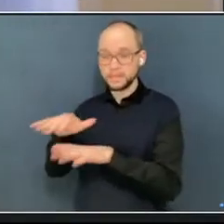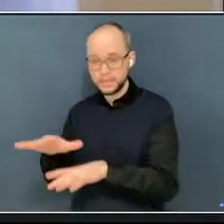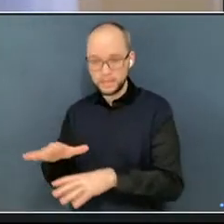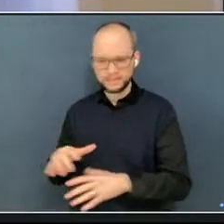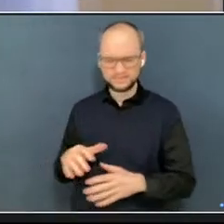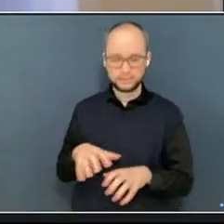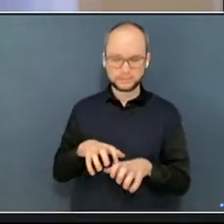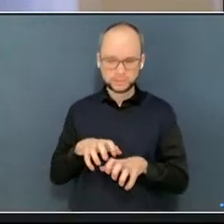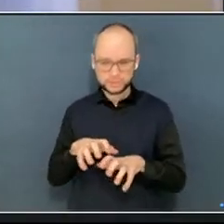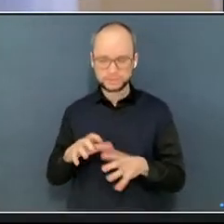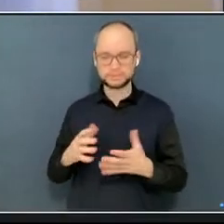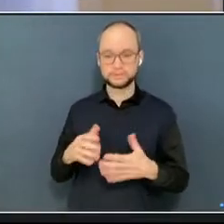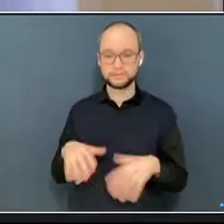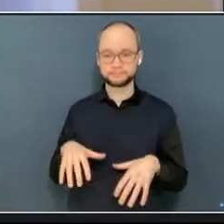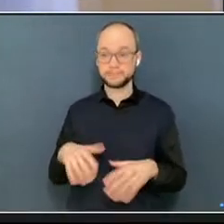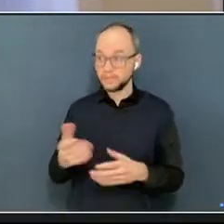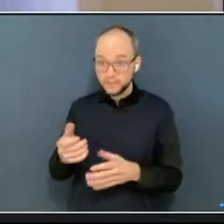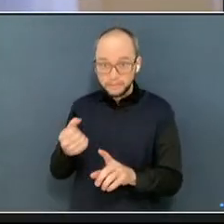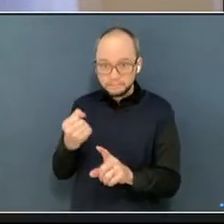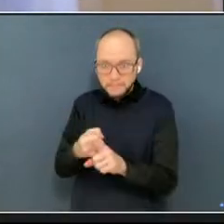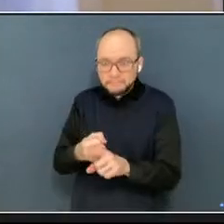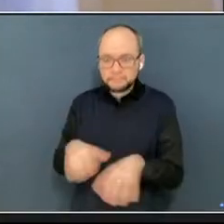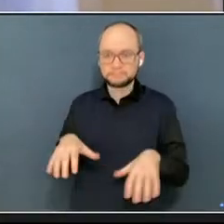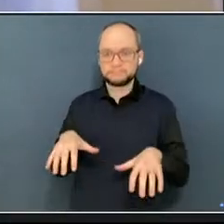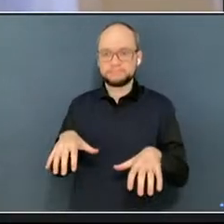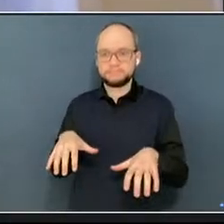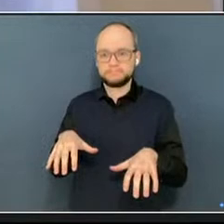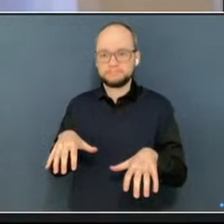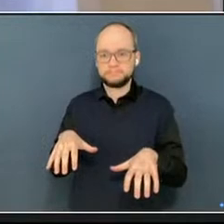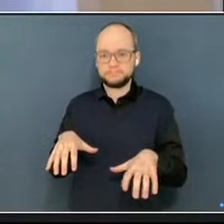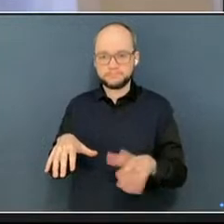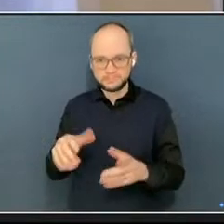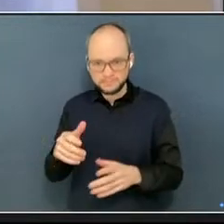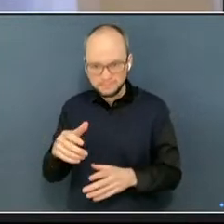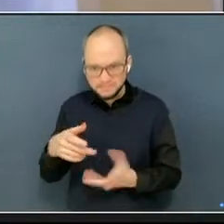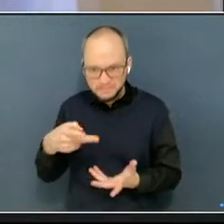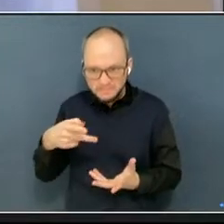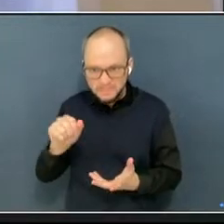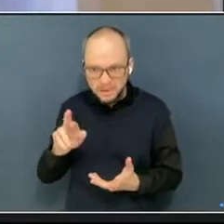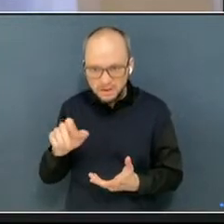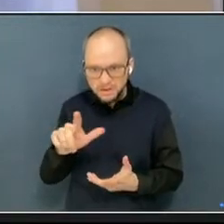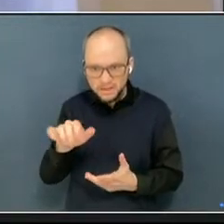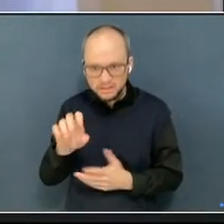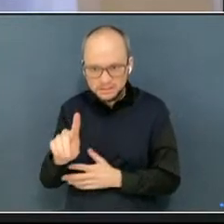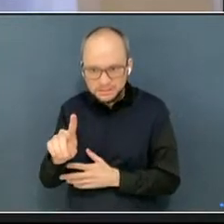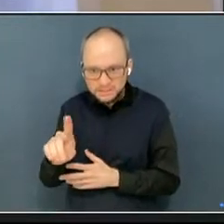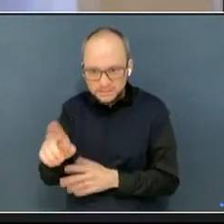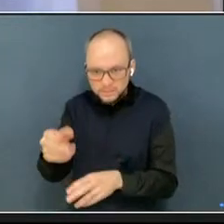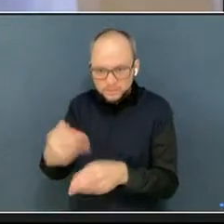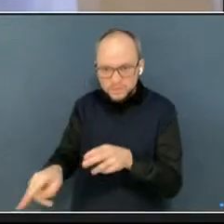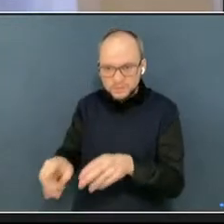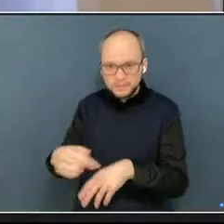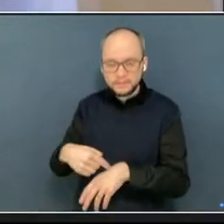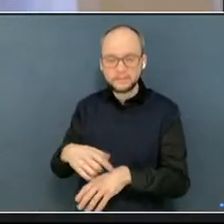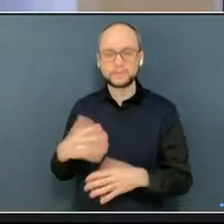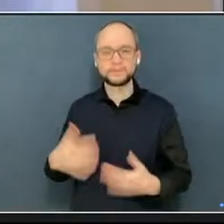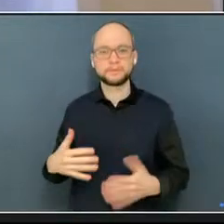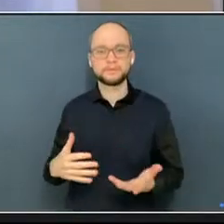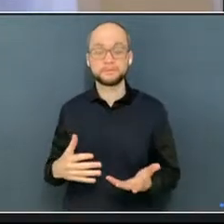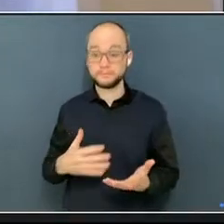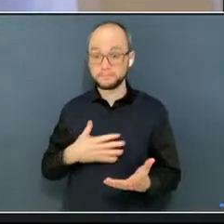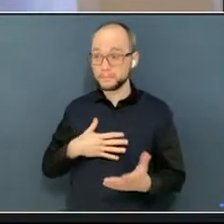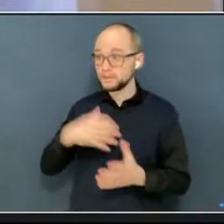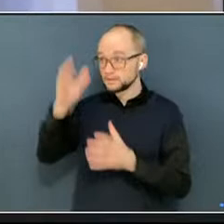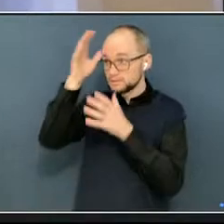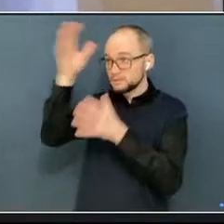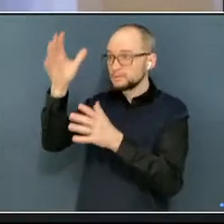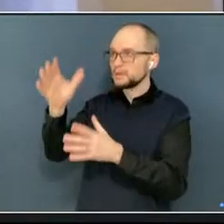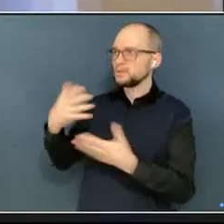am with several great uncles of worthy maritime stock. And I am not up to the task. Upon my return home,